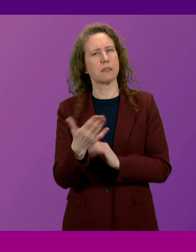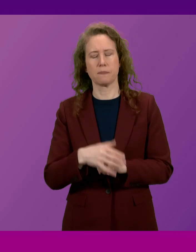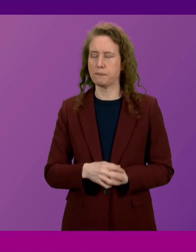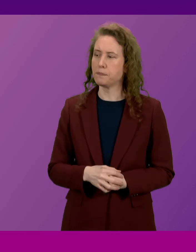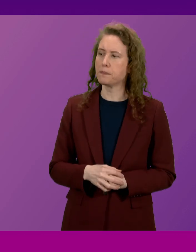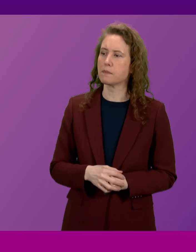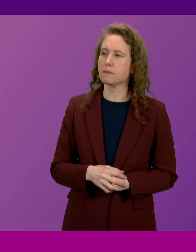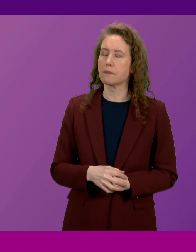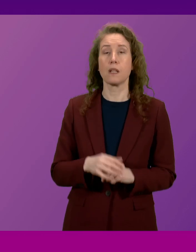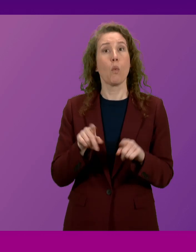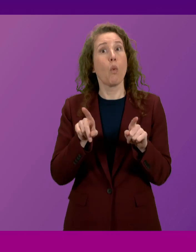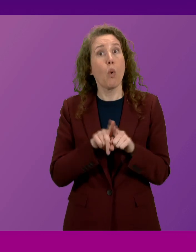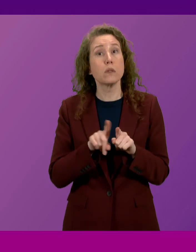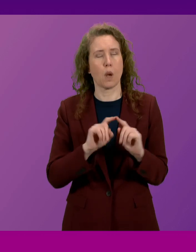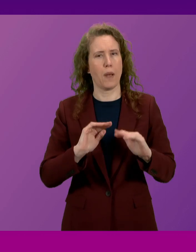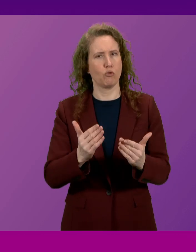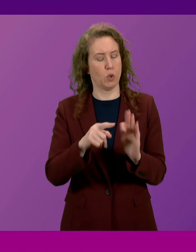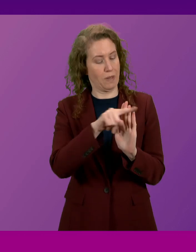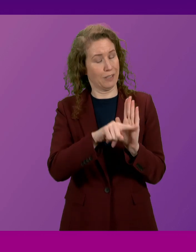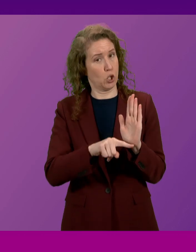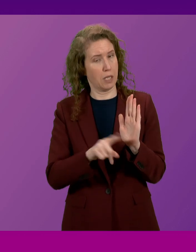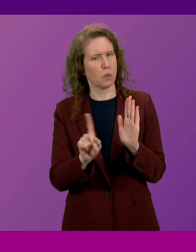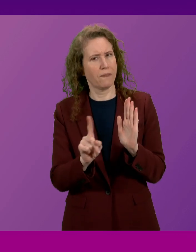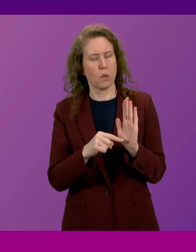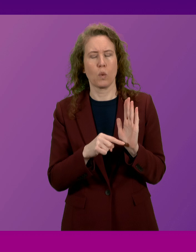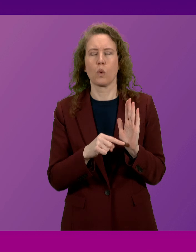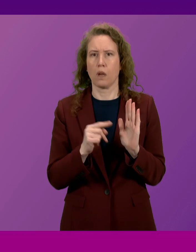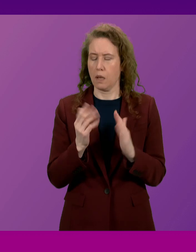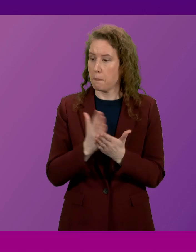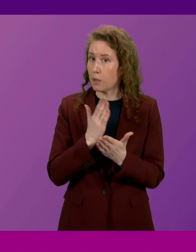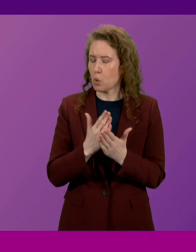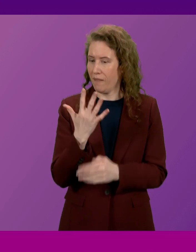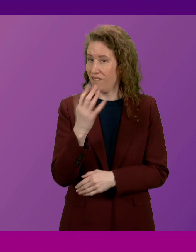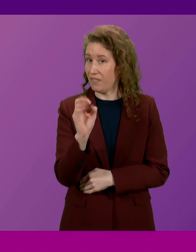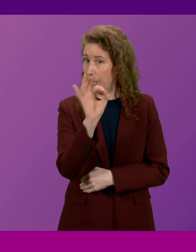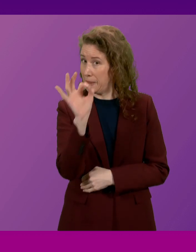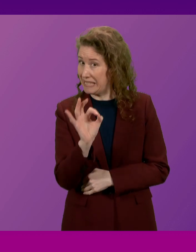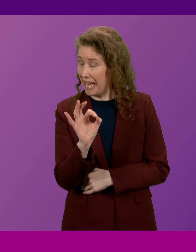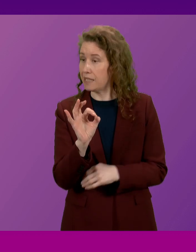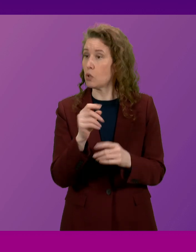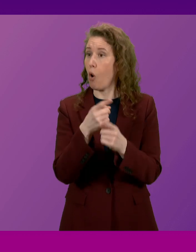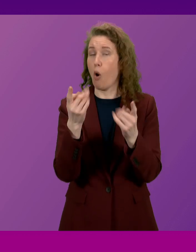We also introduced legislation to ensure that 50 per cent of non-executive members